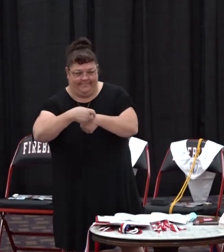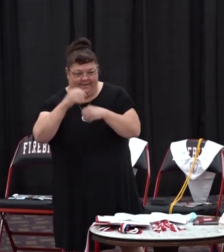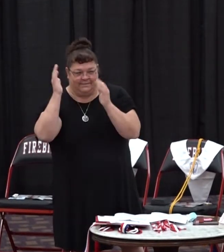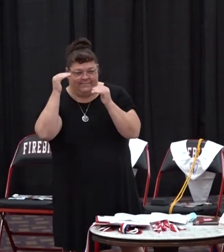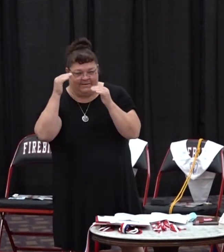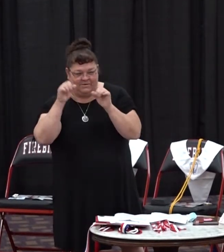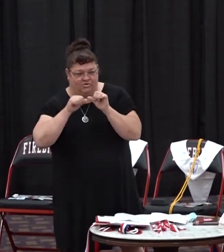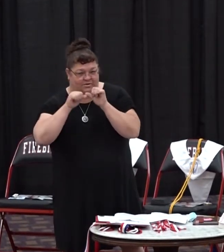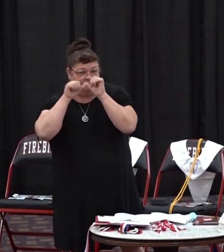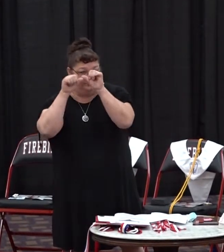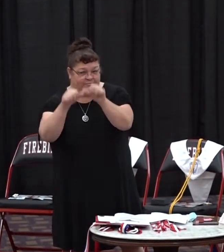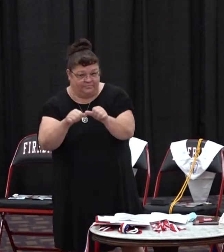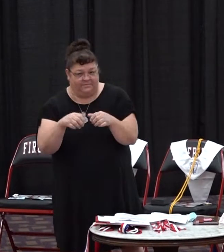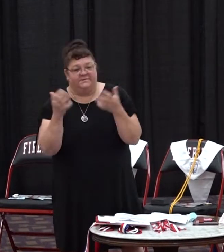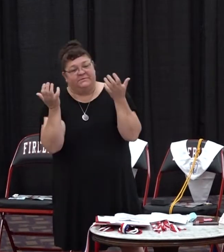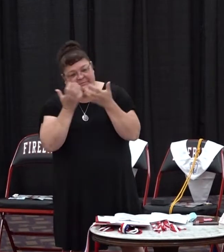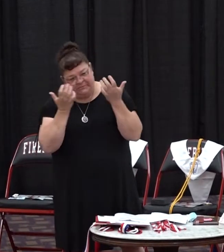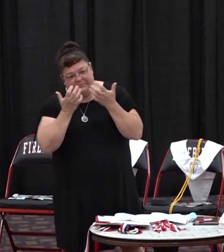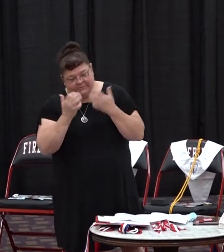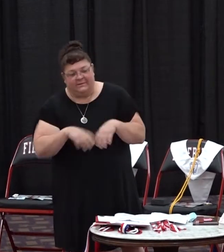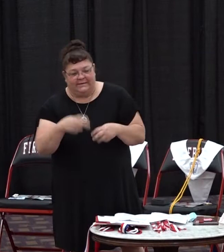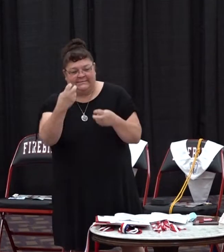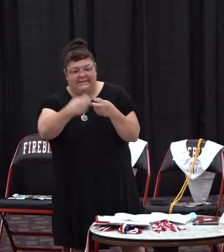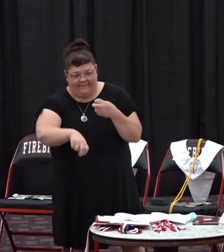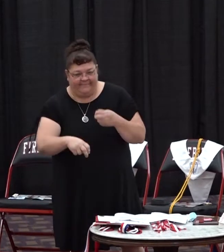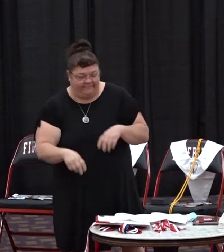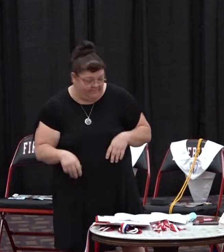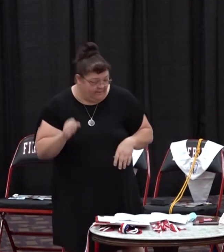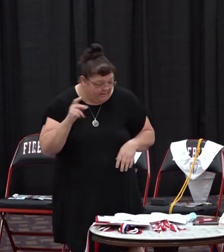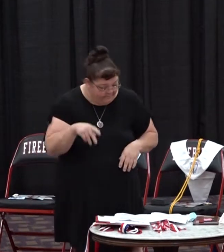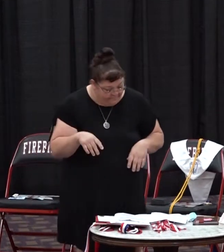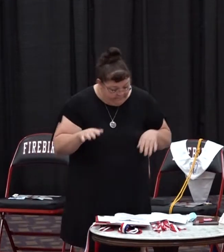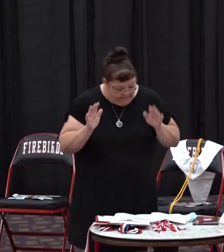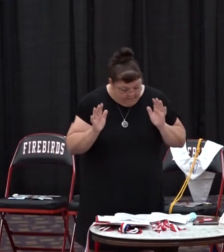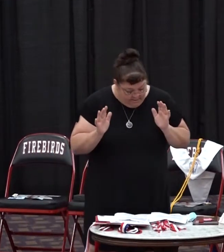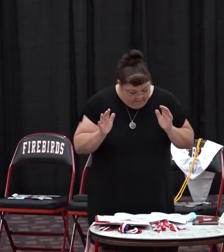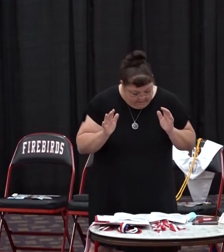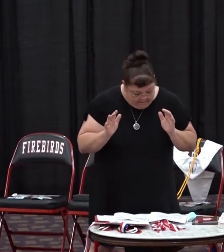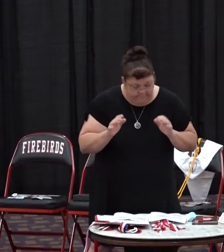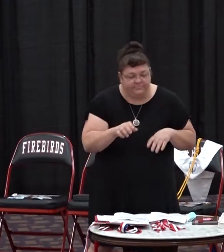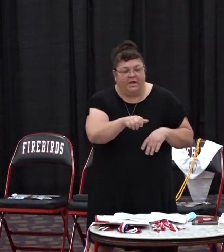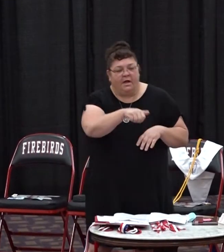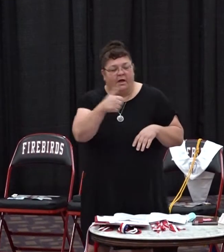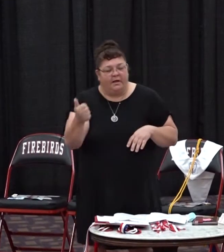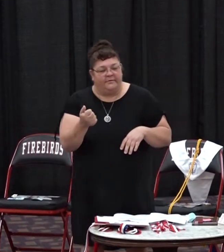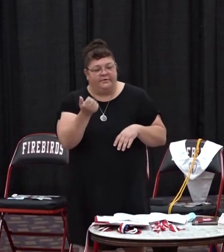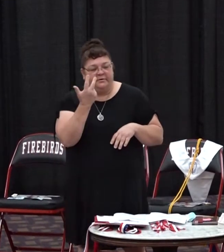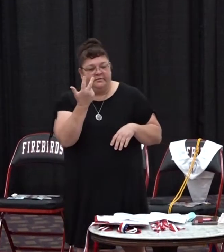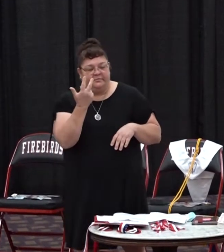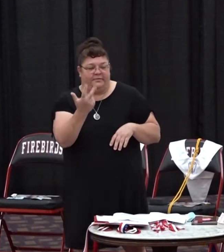For a lifetime, it's an expectation. So that's extremely difficult to obtain.